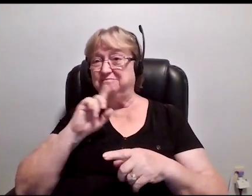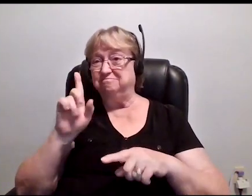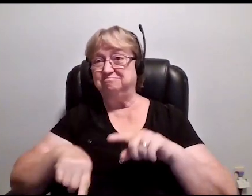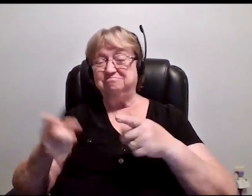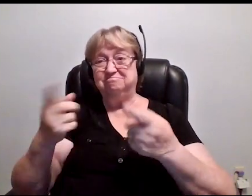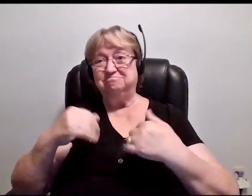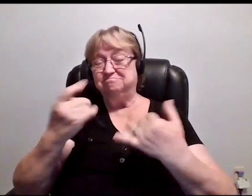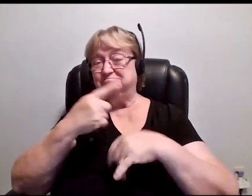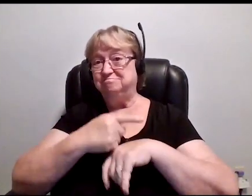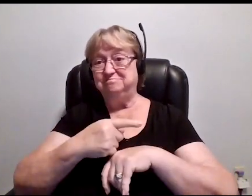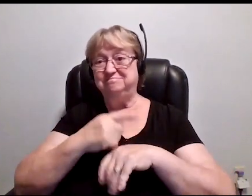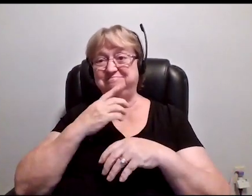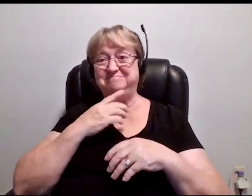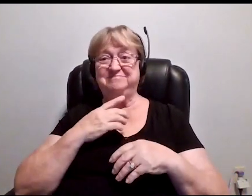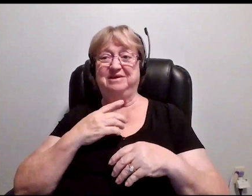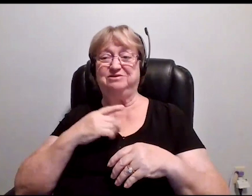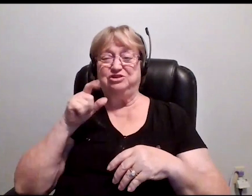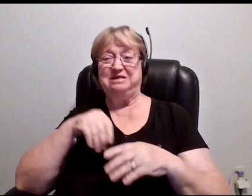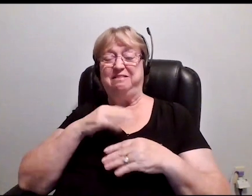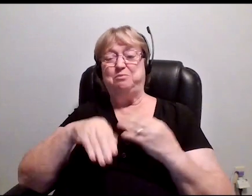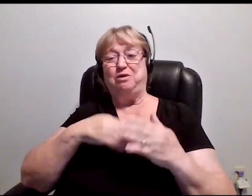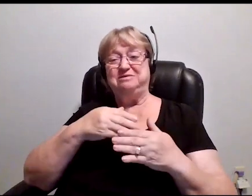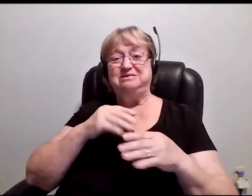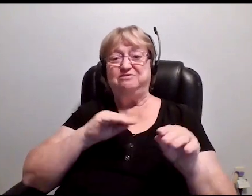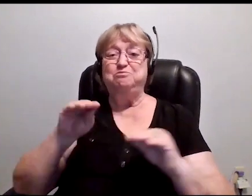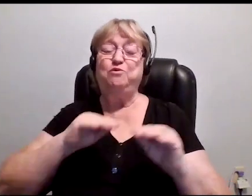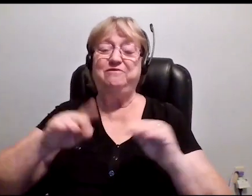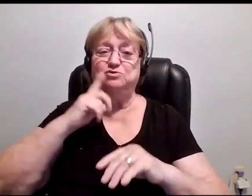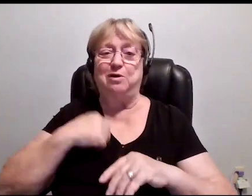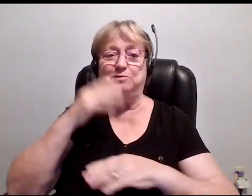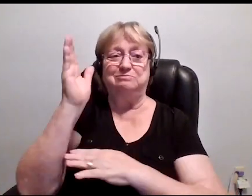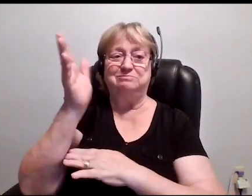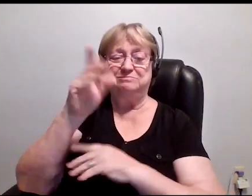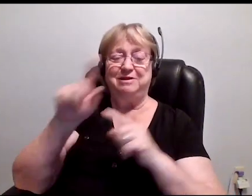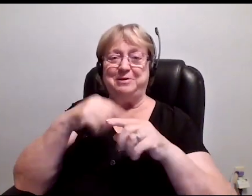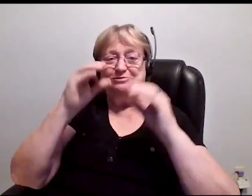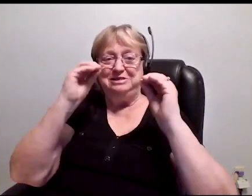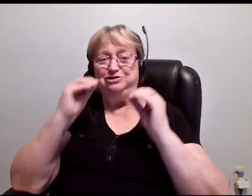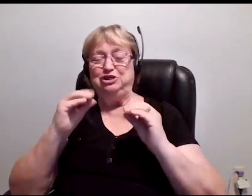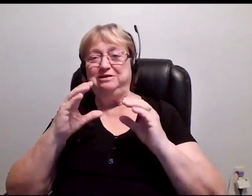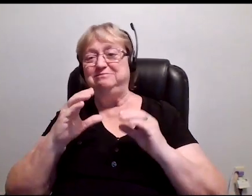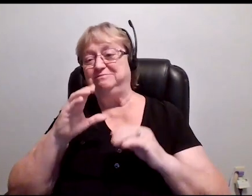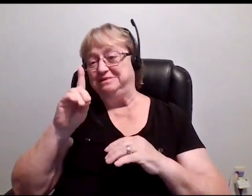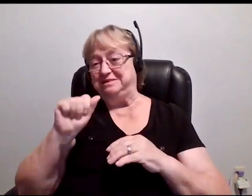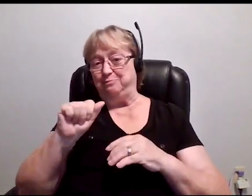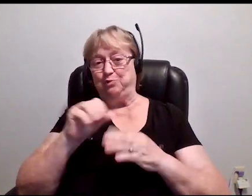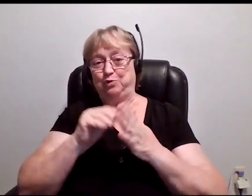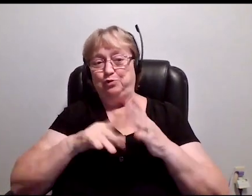She is in the process of moving. I'm going to be presenting about teaching disabled learners in physics, specifically.